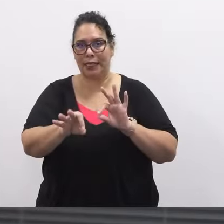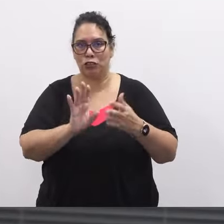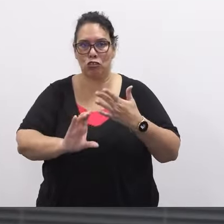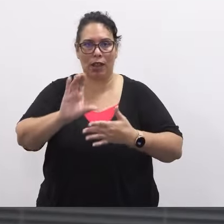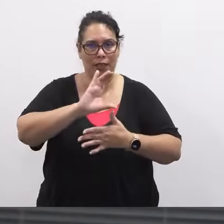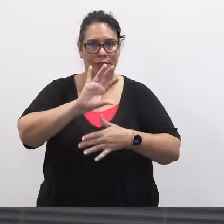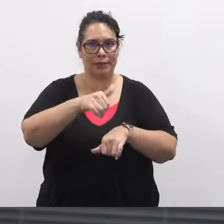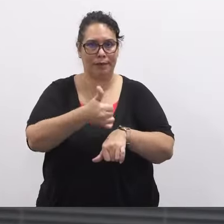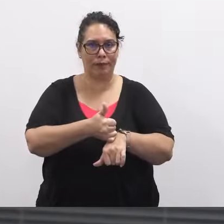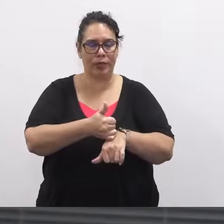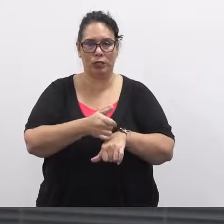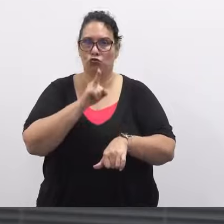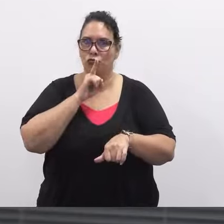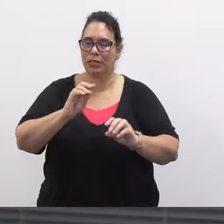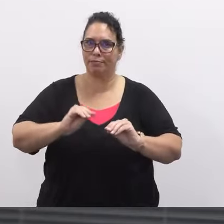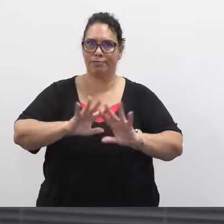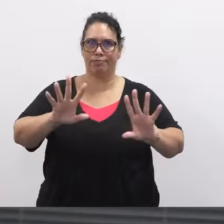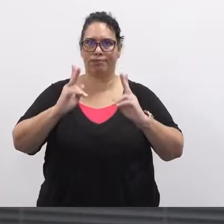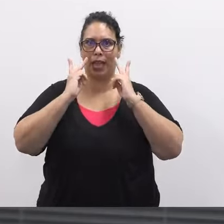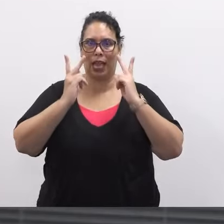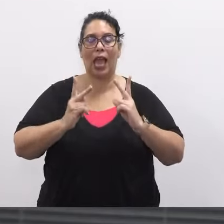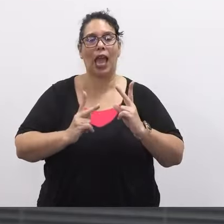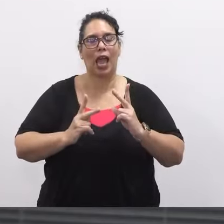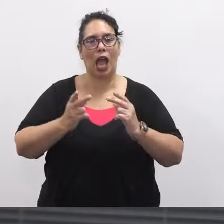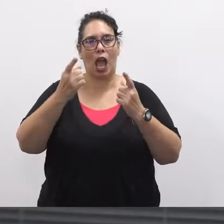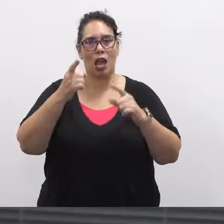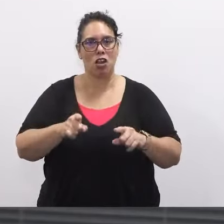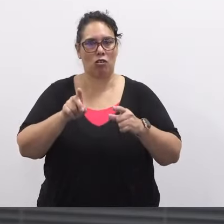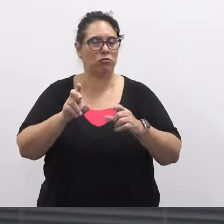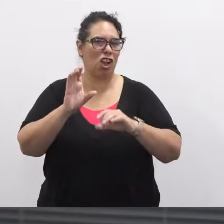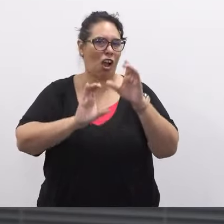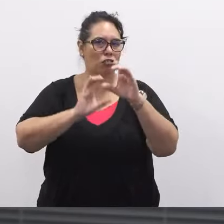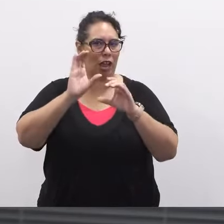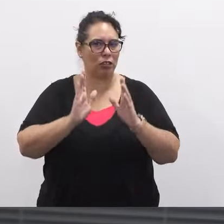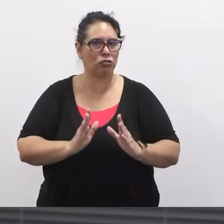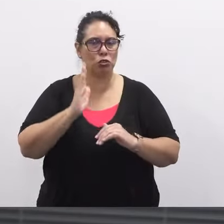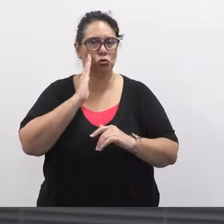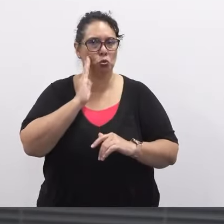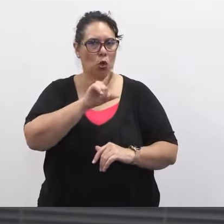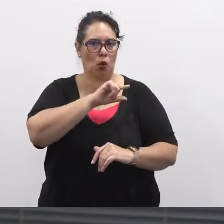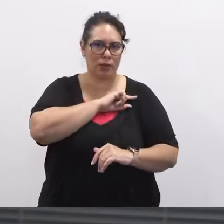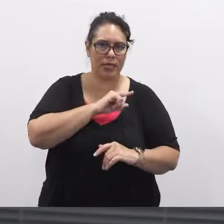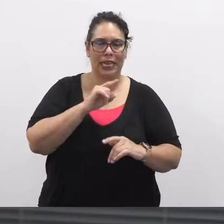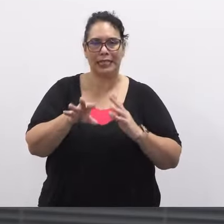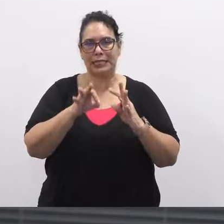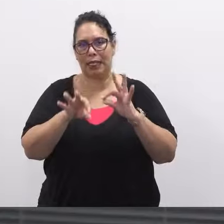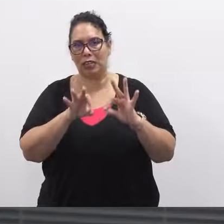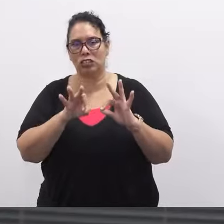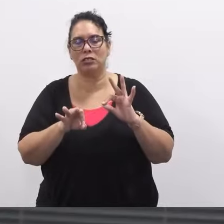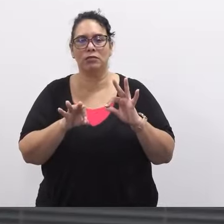So it was really transparent and contractors knew what our qualifications and selection process would look like.